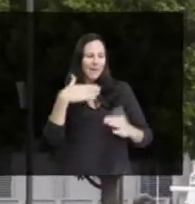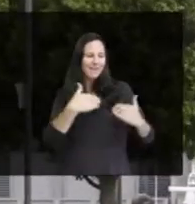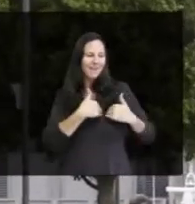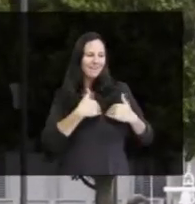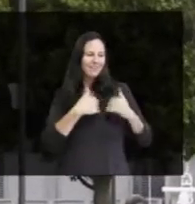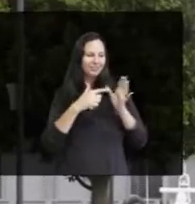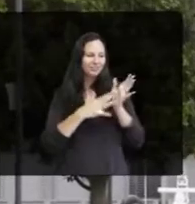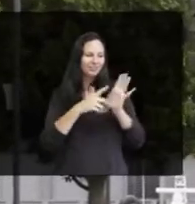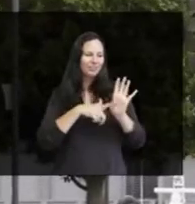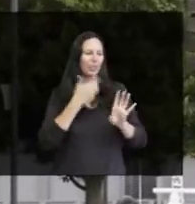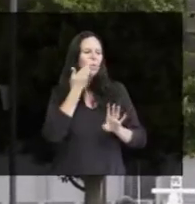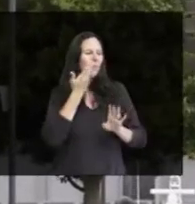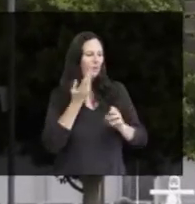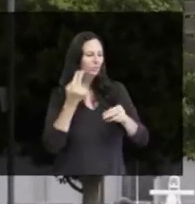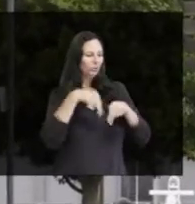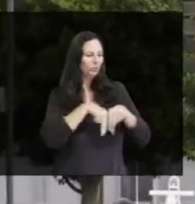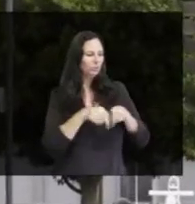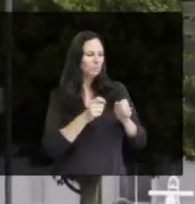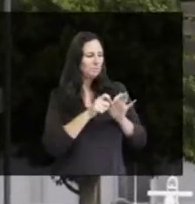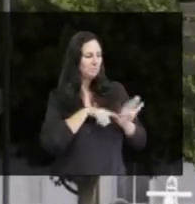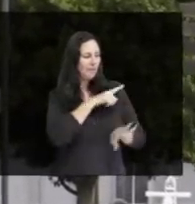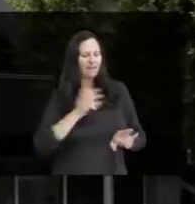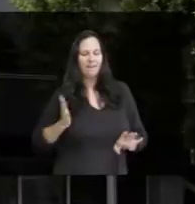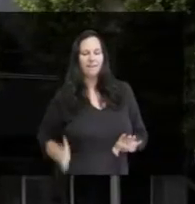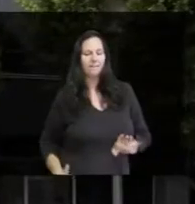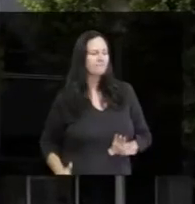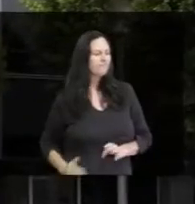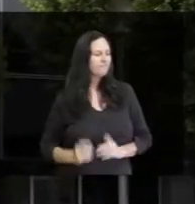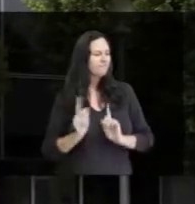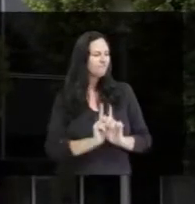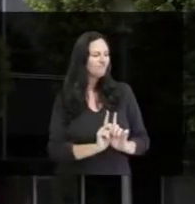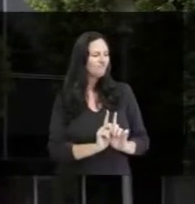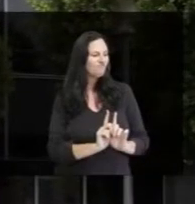to seek employment opportunities for Indigenous Australians with disabilities.